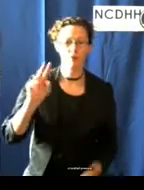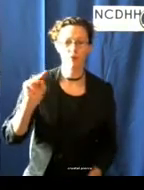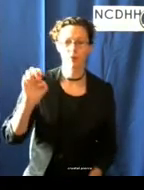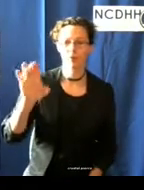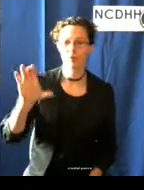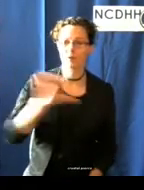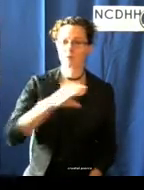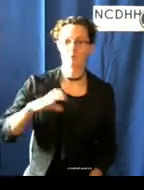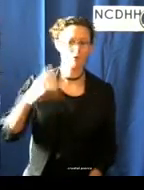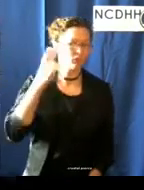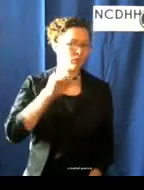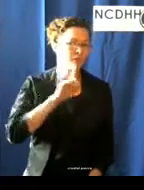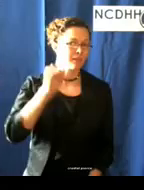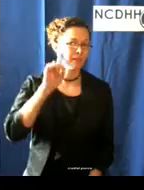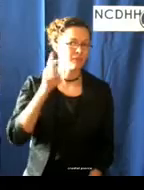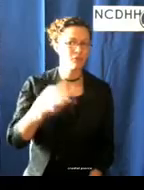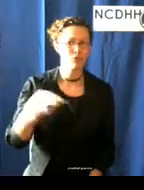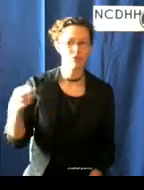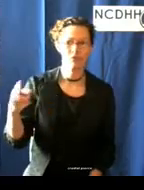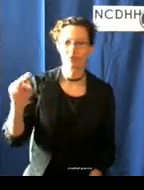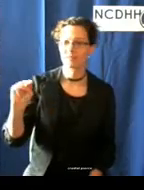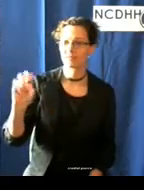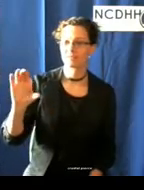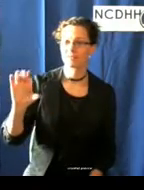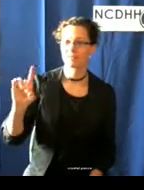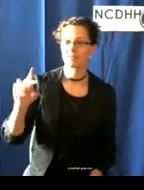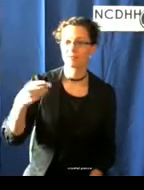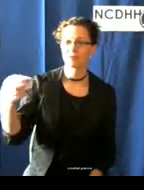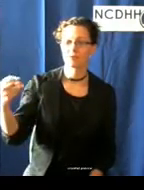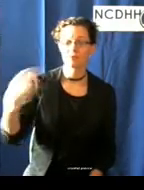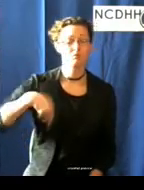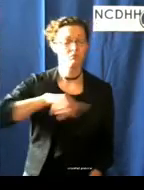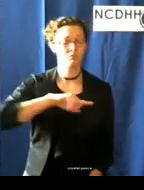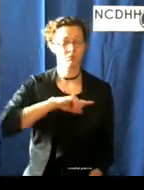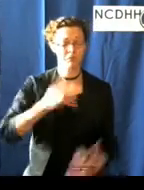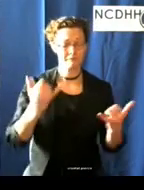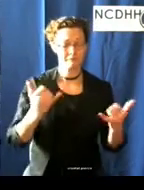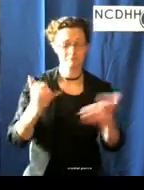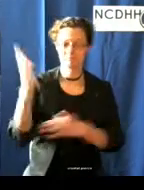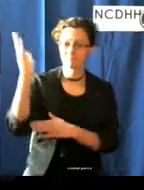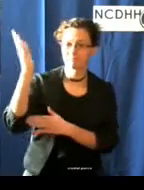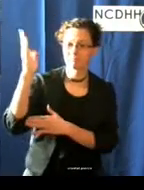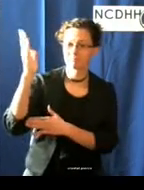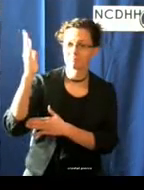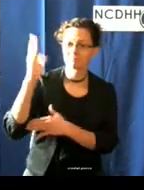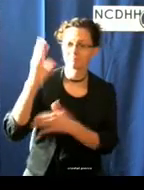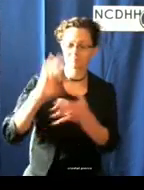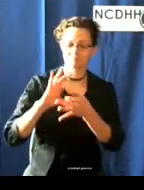TODAY WE ARE HAVING OUR CONTINUING THEORY OF OUR ADVOCACY